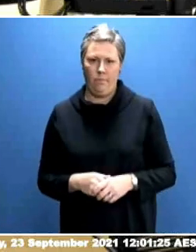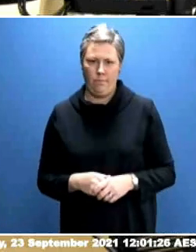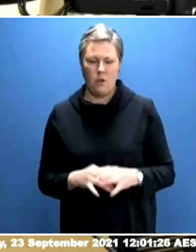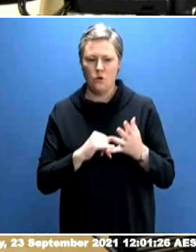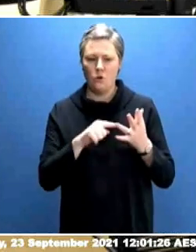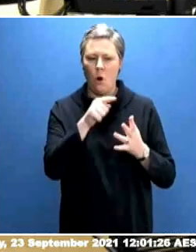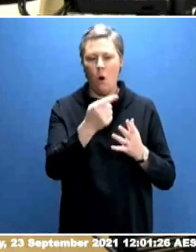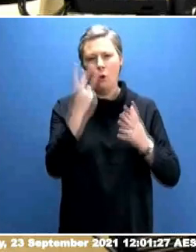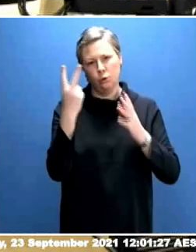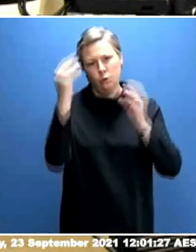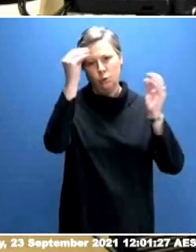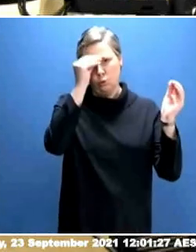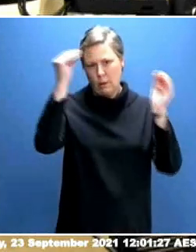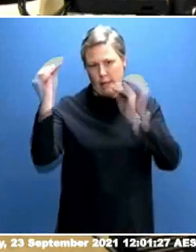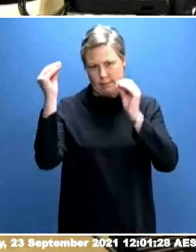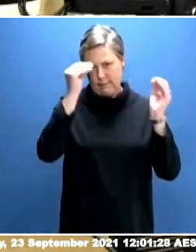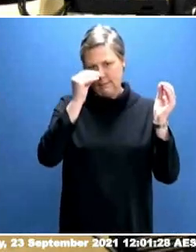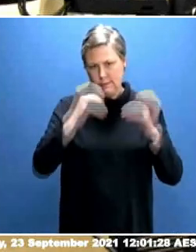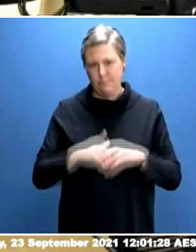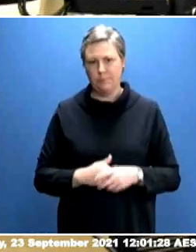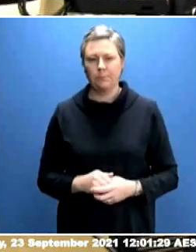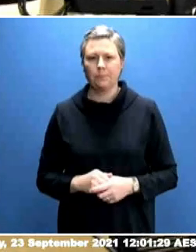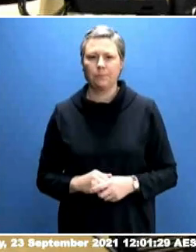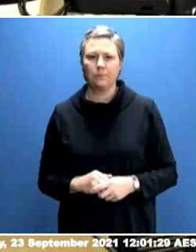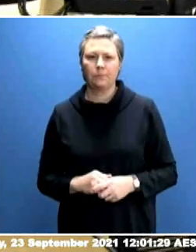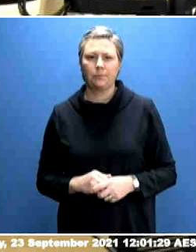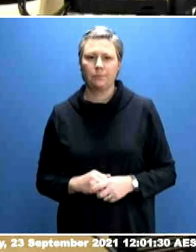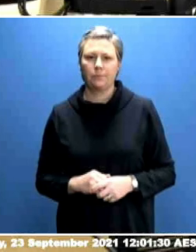I want to ask you then, just so we can understand